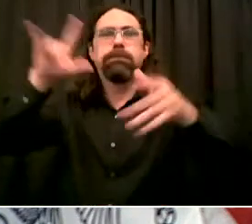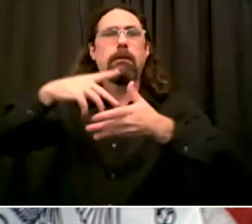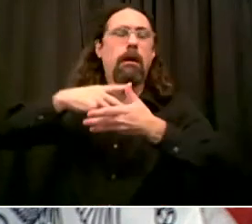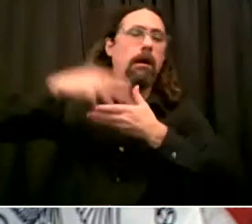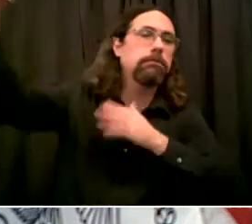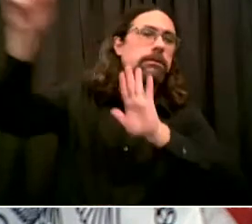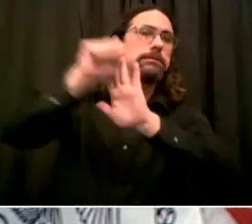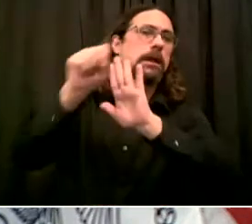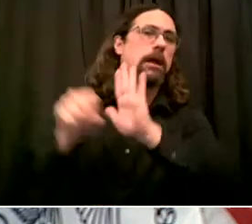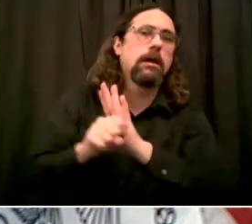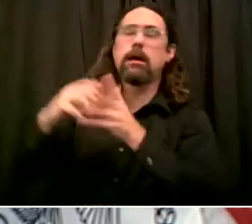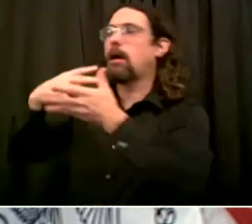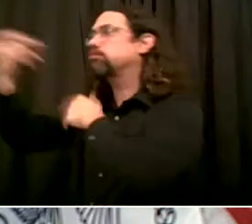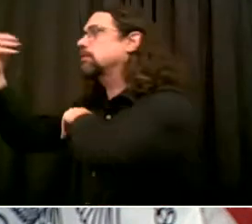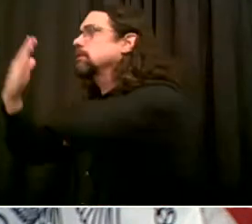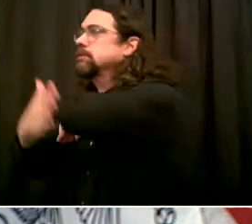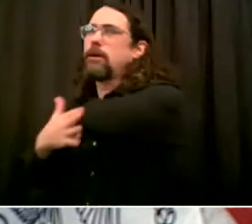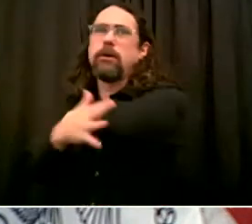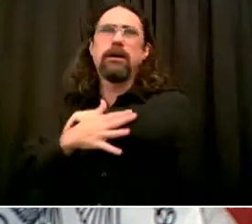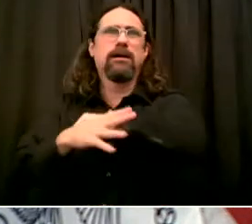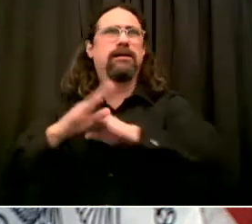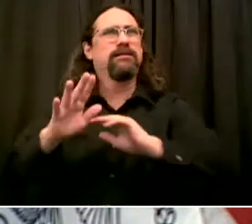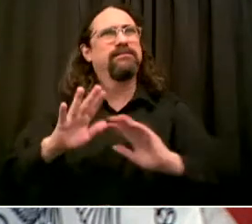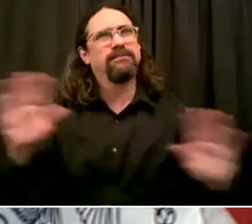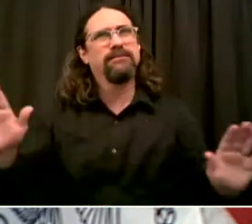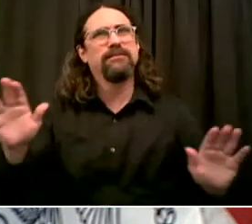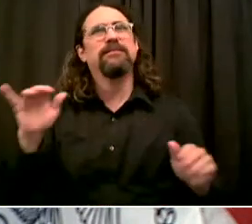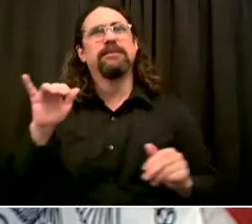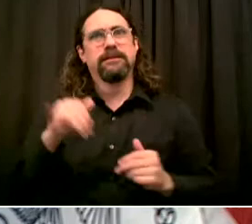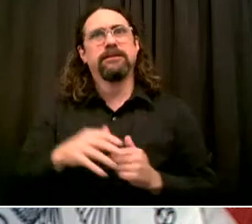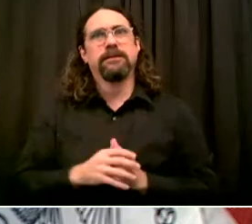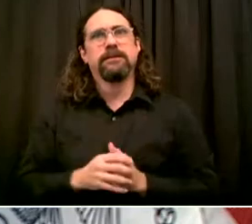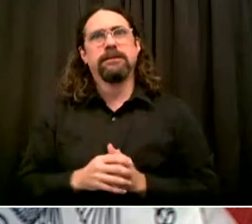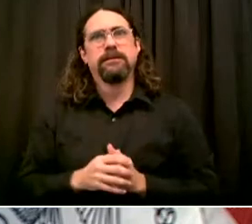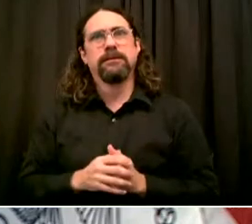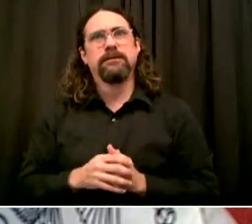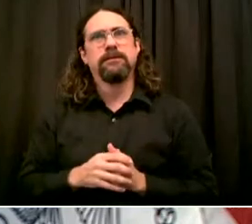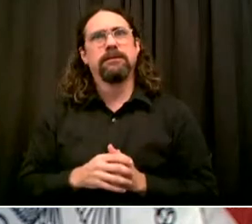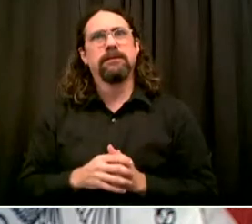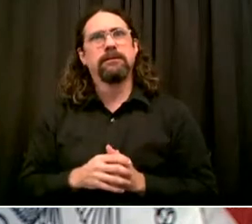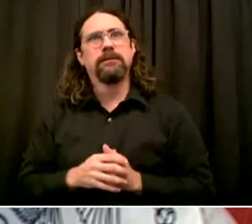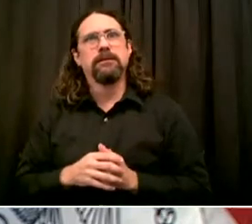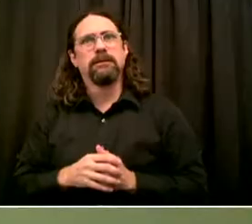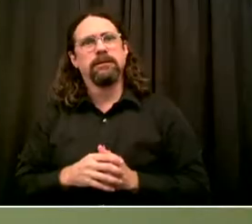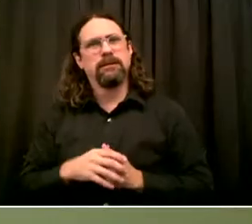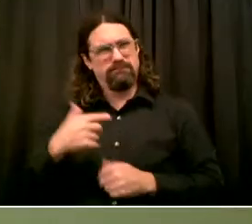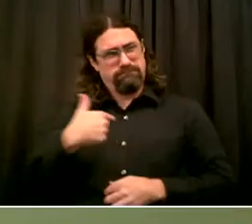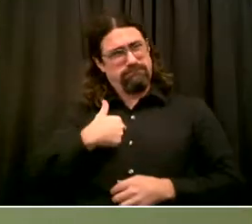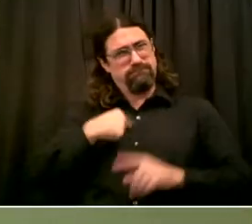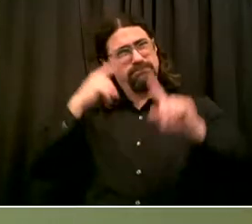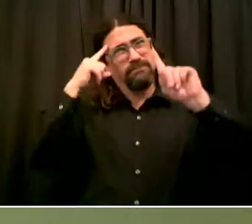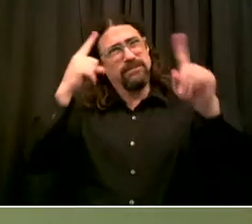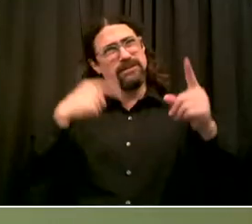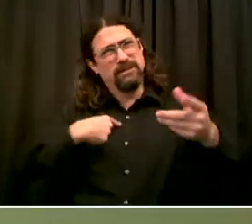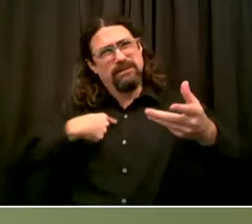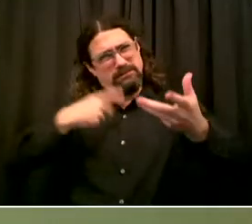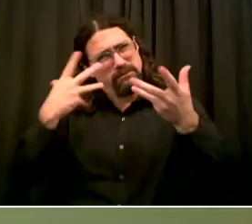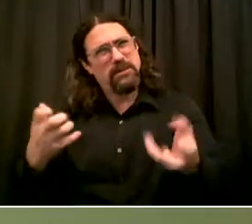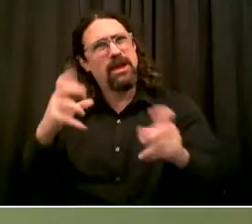DECISION MAKING. I WOULD LIKE TO SEE MORE PEOPLE BACK IN THEIR OFFICES BUT ONLY WHEN WE ARE